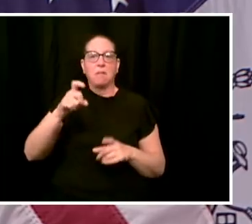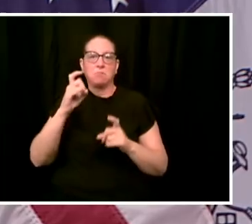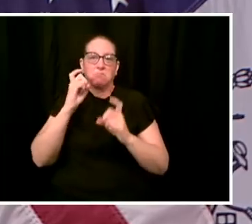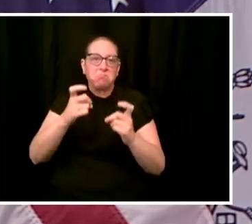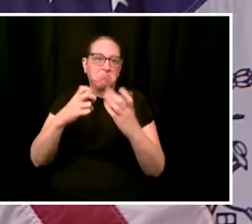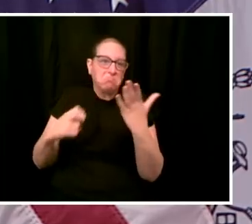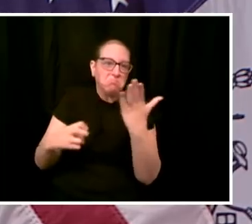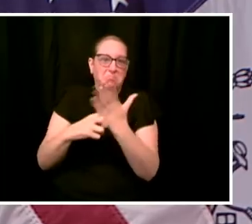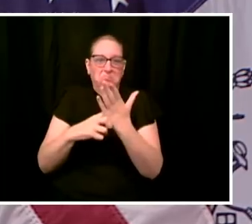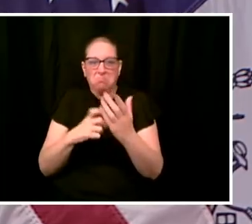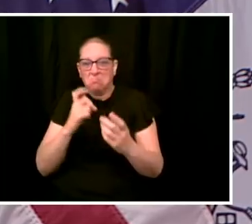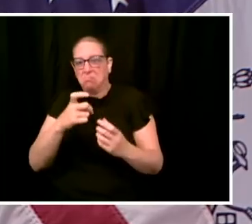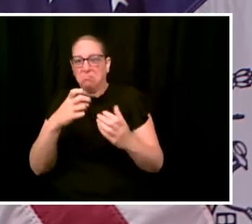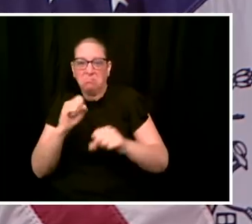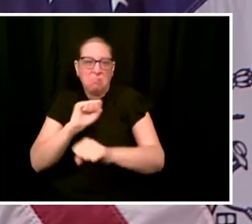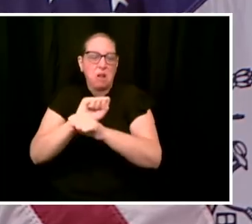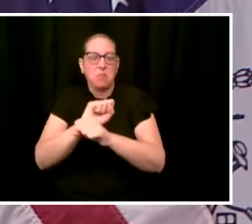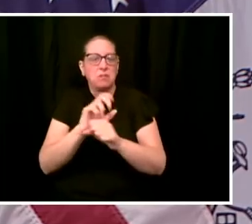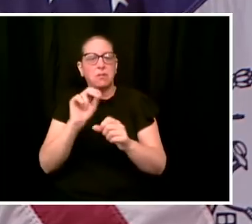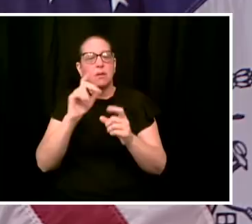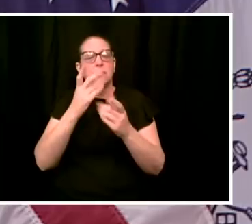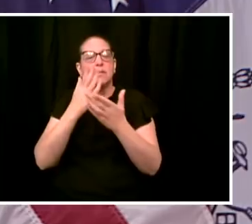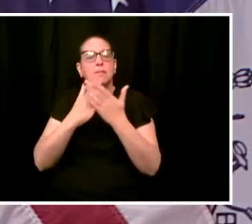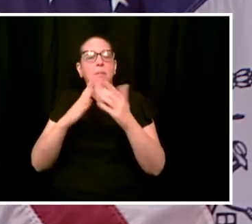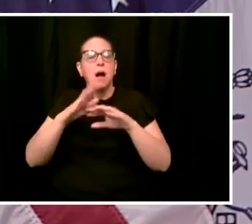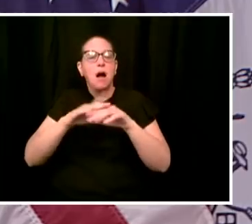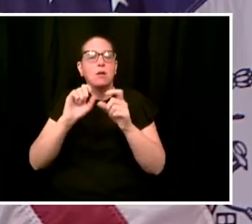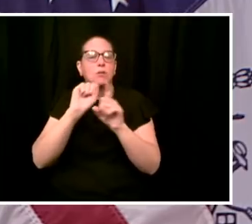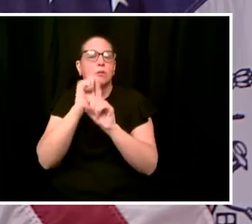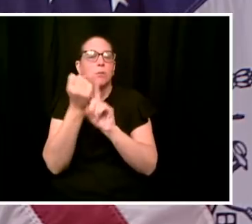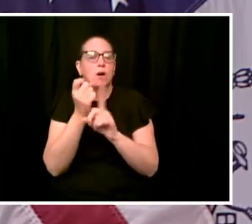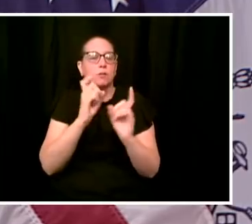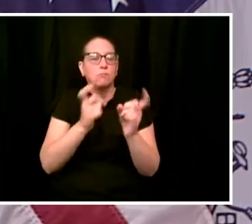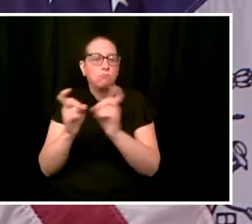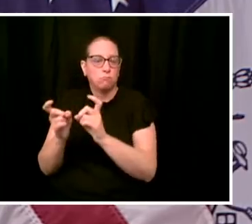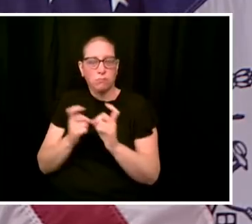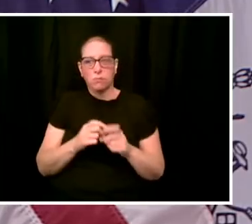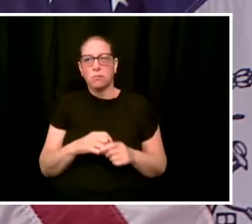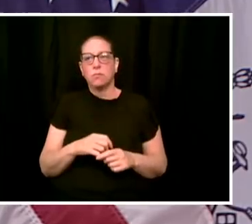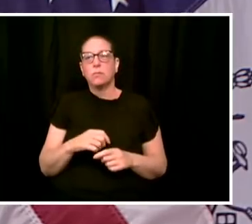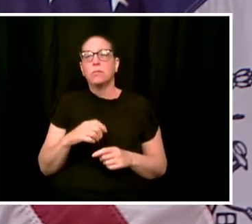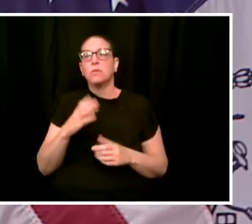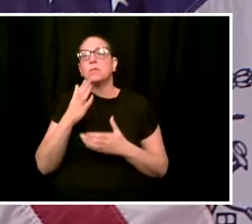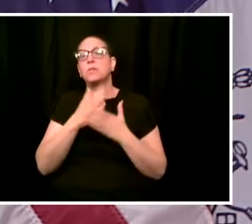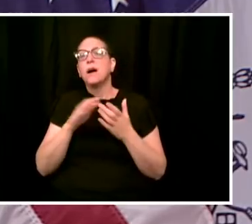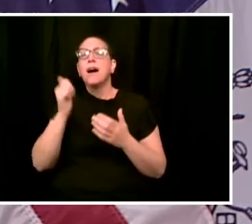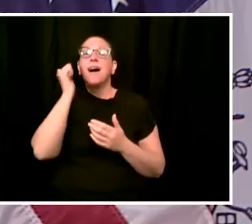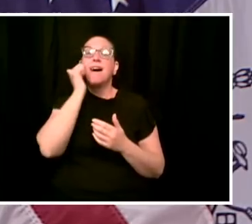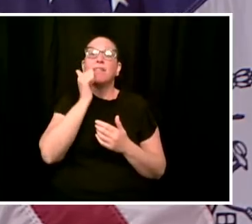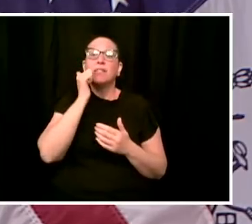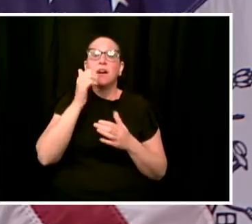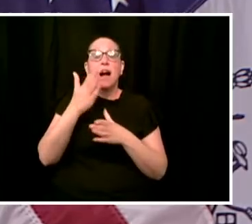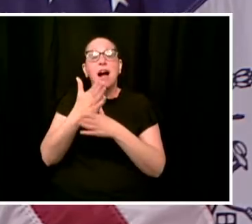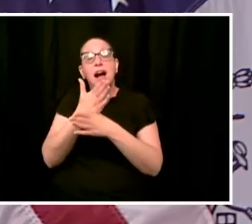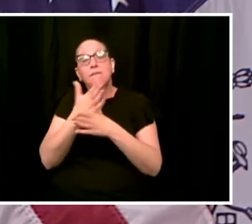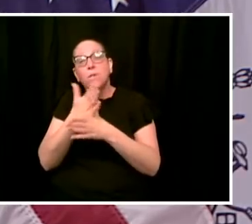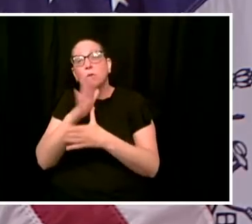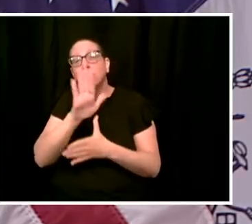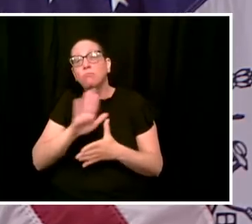ENFORCMEENT HAS NOT REALLY BEEN NEEDED ON ANYTHING LI AKE LARGE SCALE. WHEN YOU LOOK AT THE IT WAS, IT IS AVERAGING OUT TO